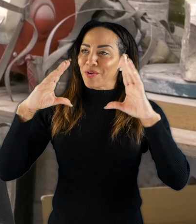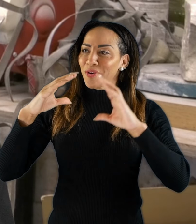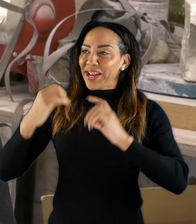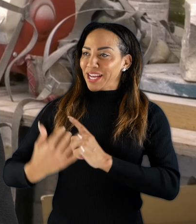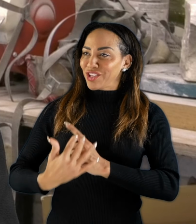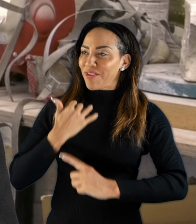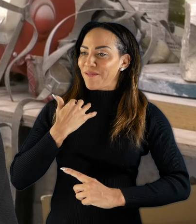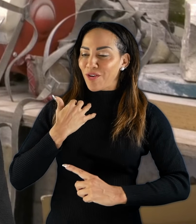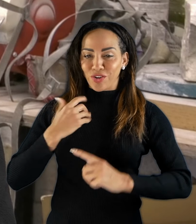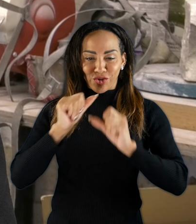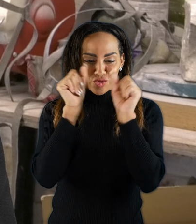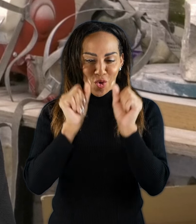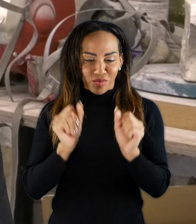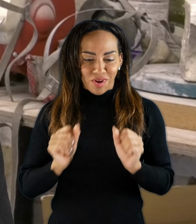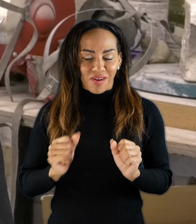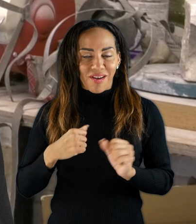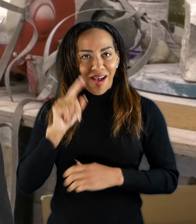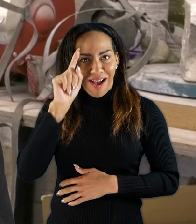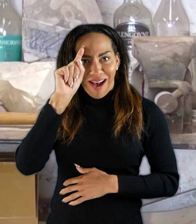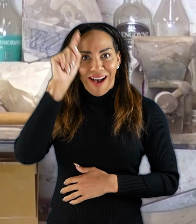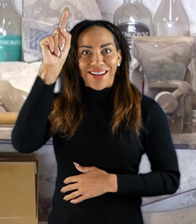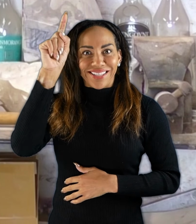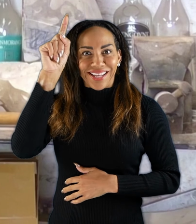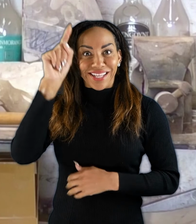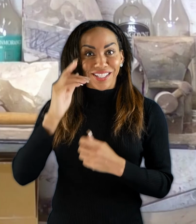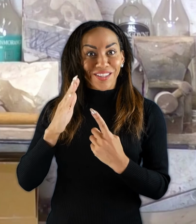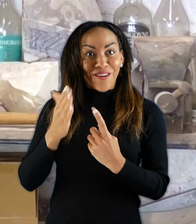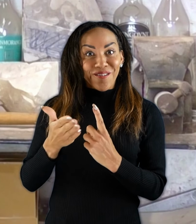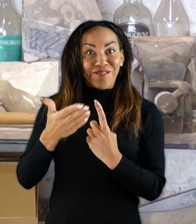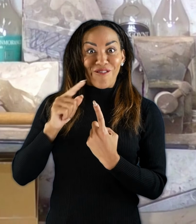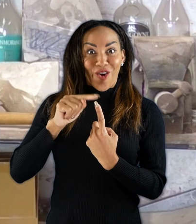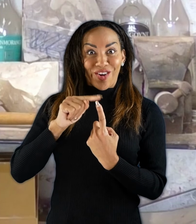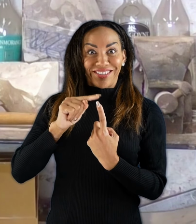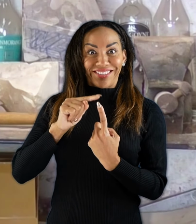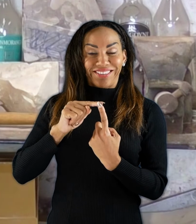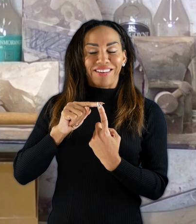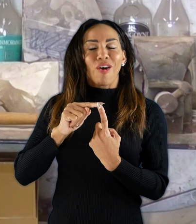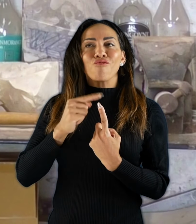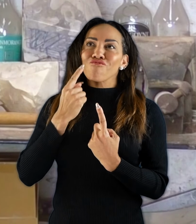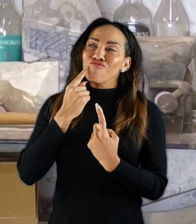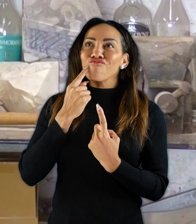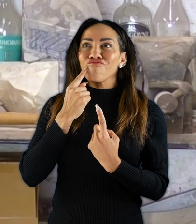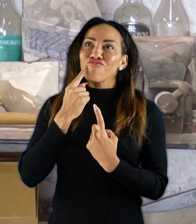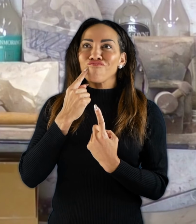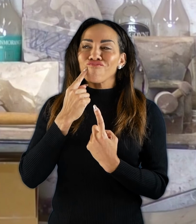which means that I pursue ideas, explore ideas, and then at some point I think about turning them